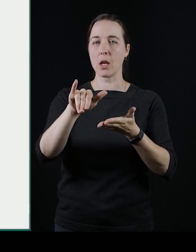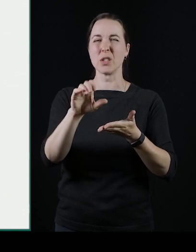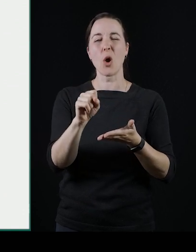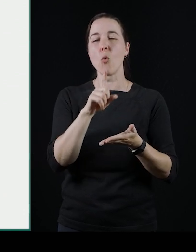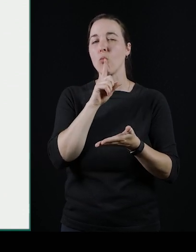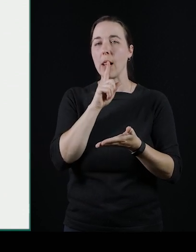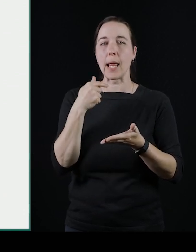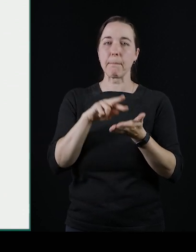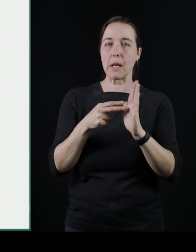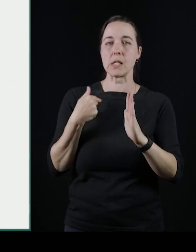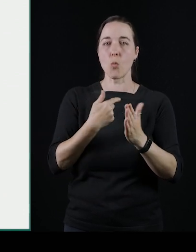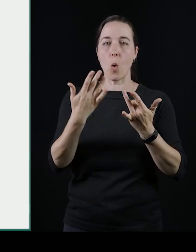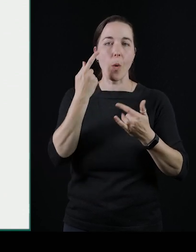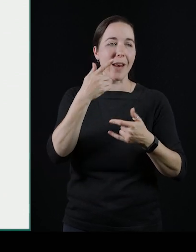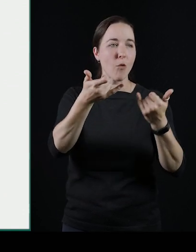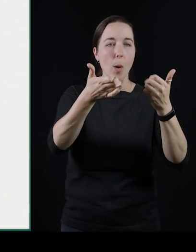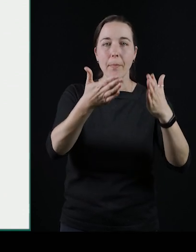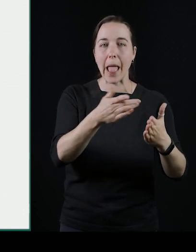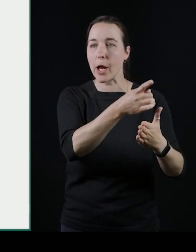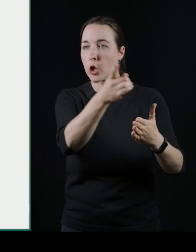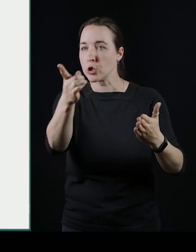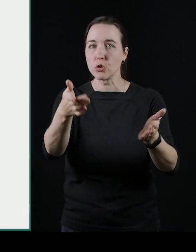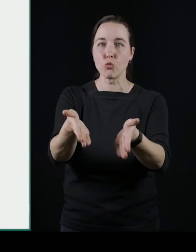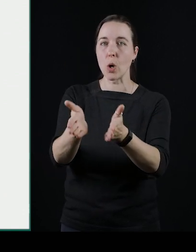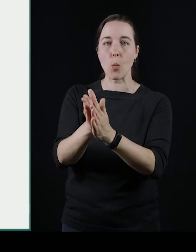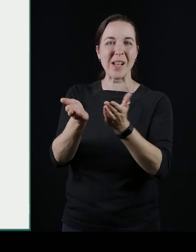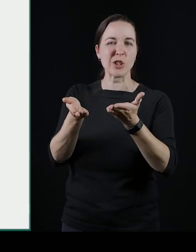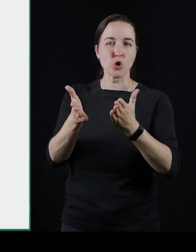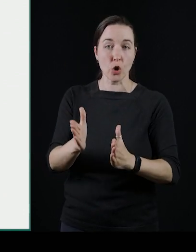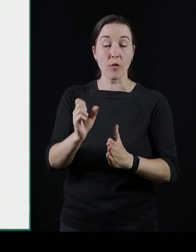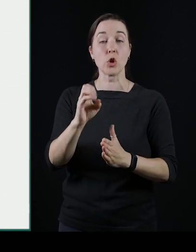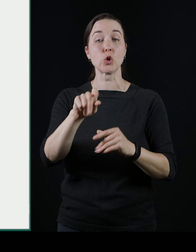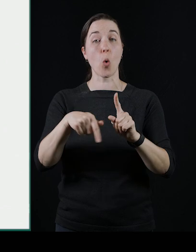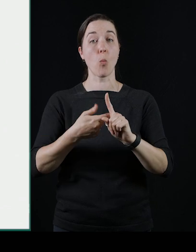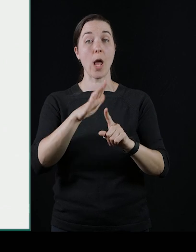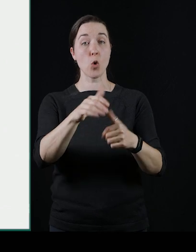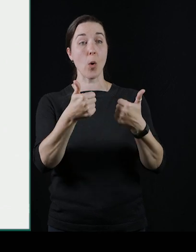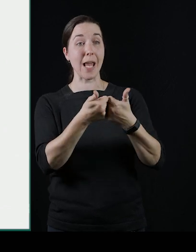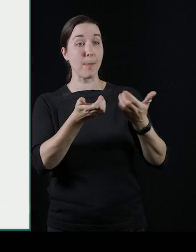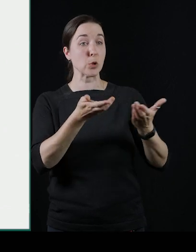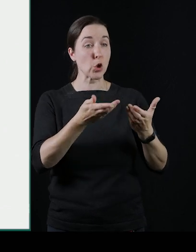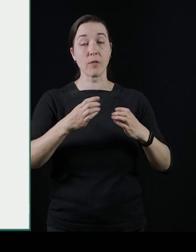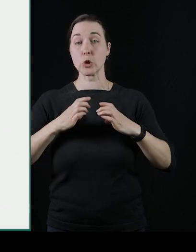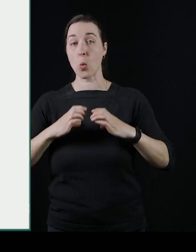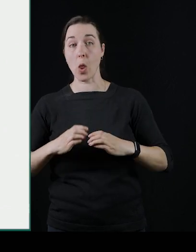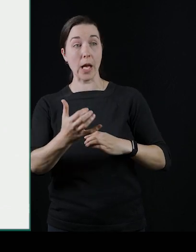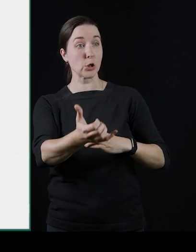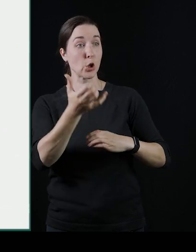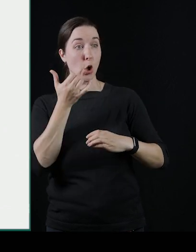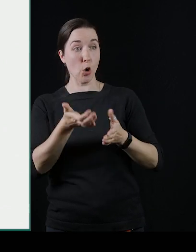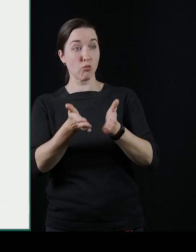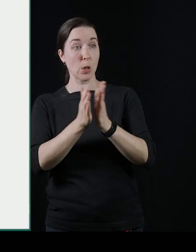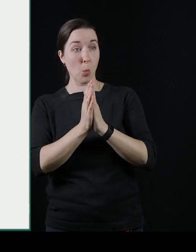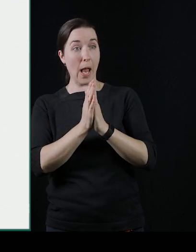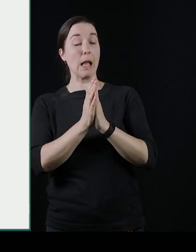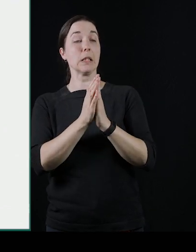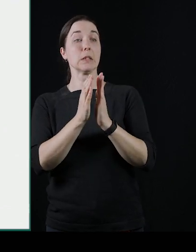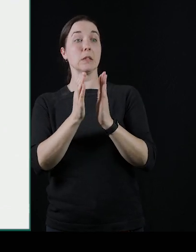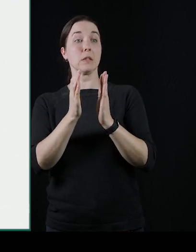Essentially we are waiting for players to request a server. So when you're getting service for clients call a requests multiplayer server,